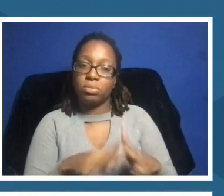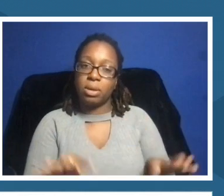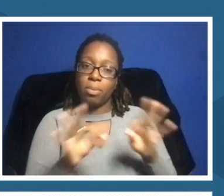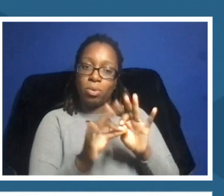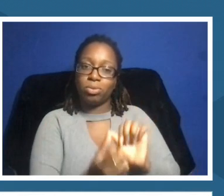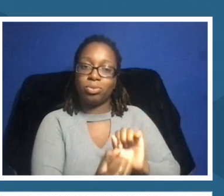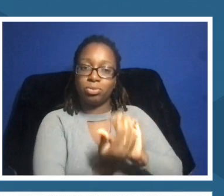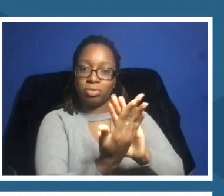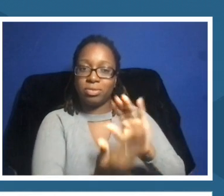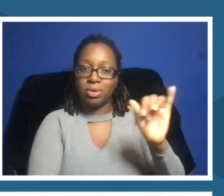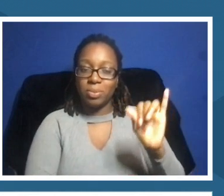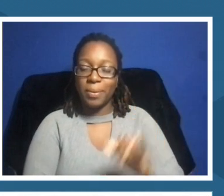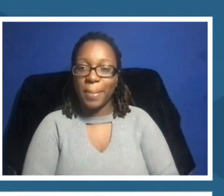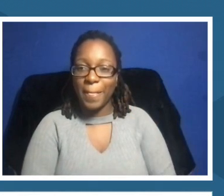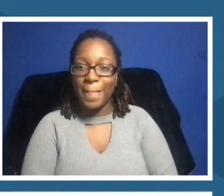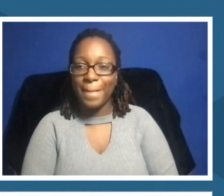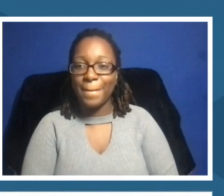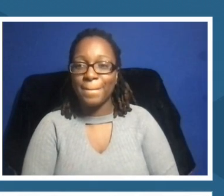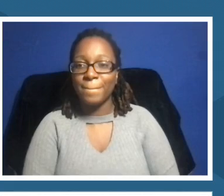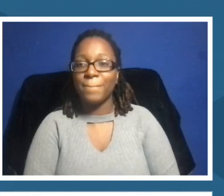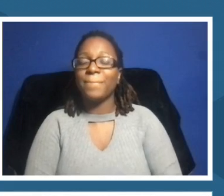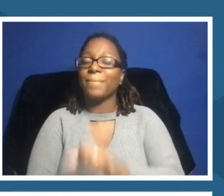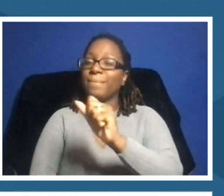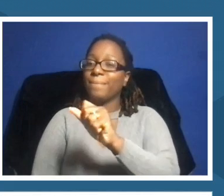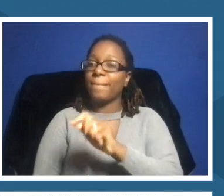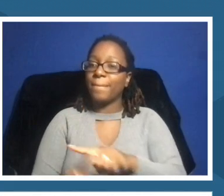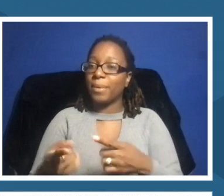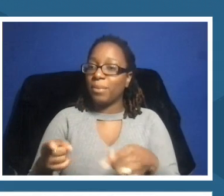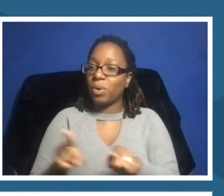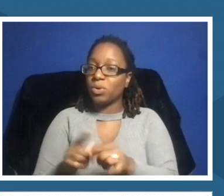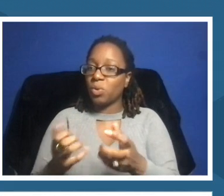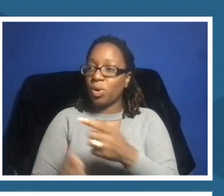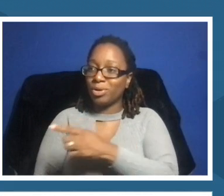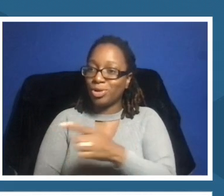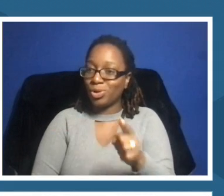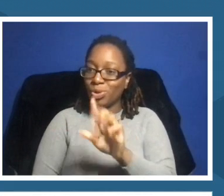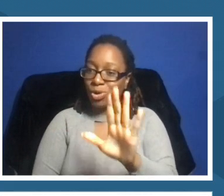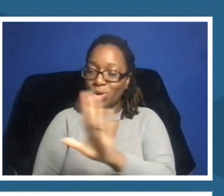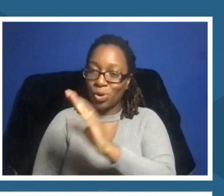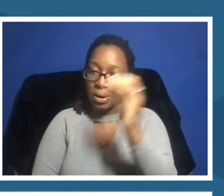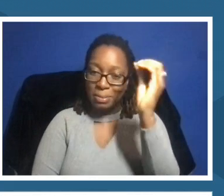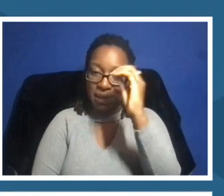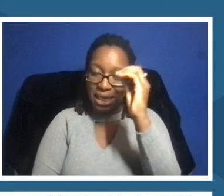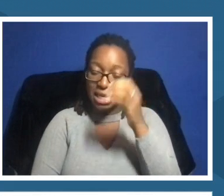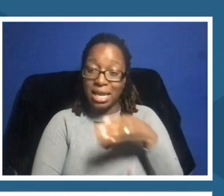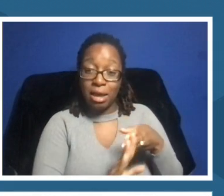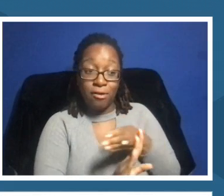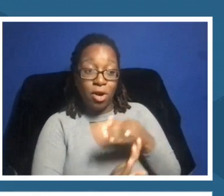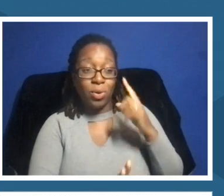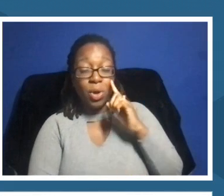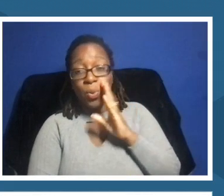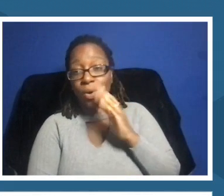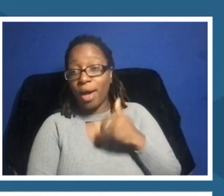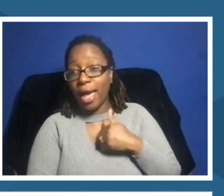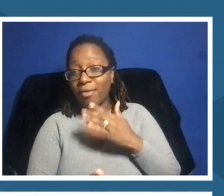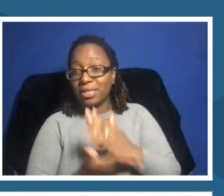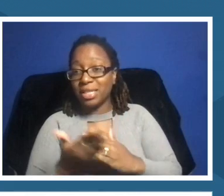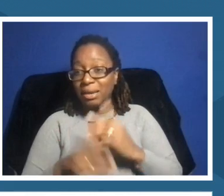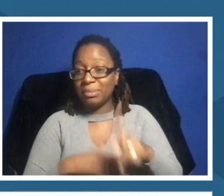yeah um but we'd also like to hear from you uh and prior to this we thought that there'd be some kind of chat interaction